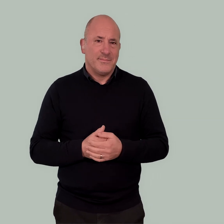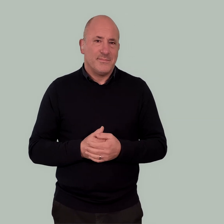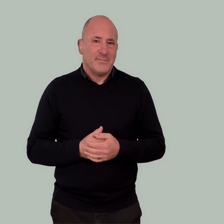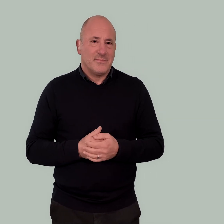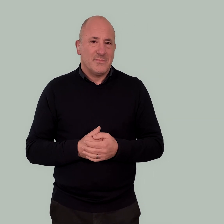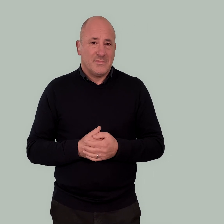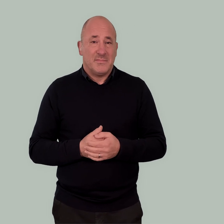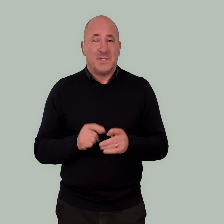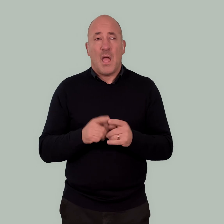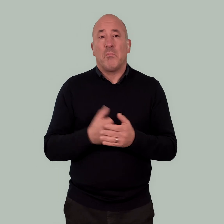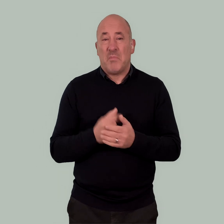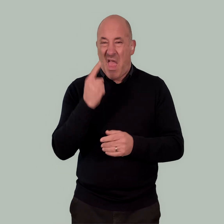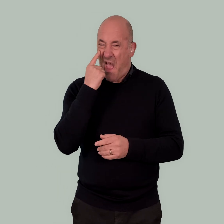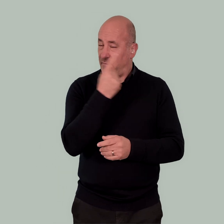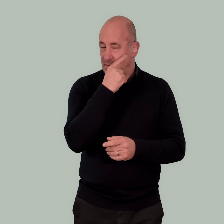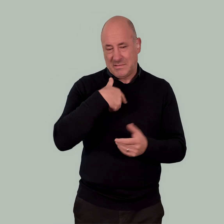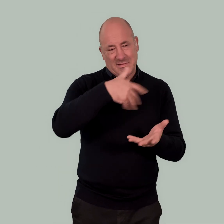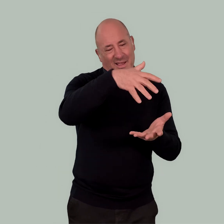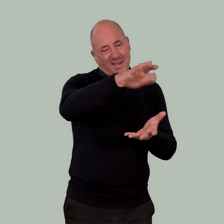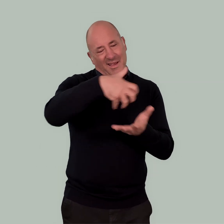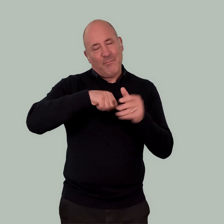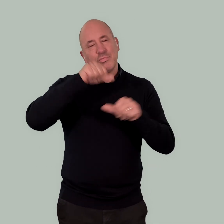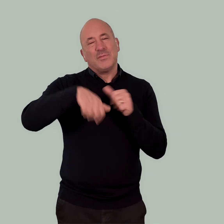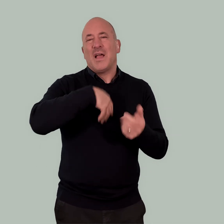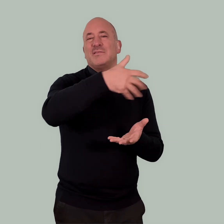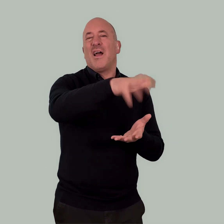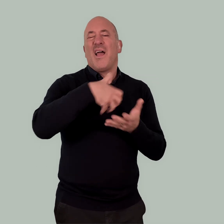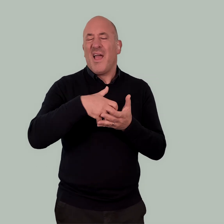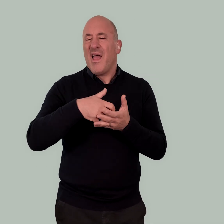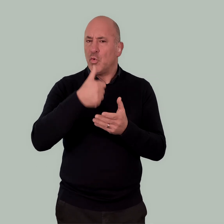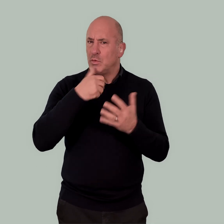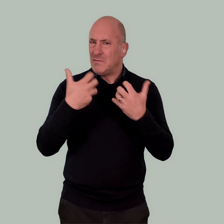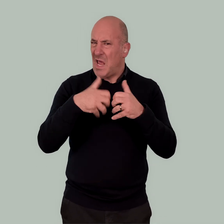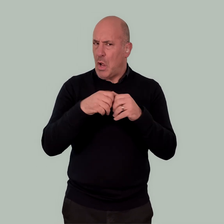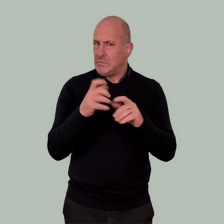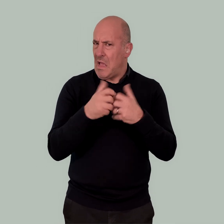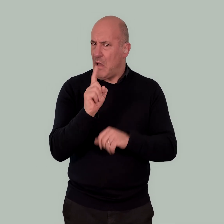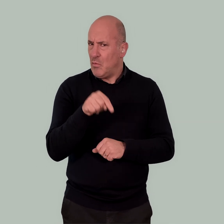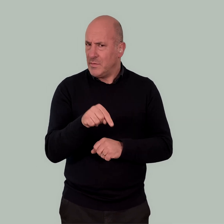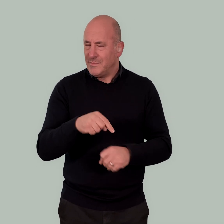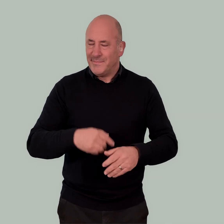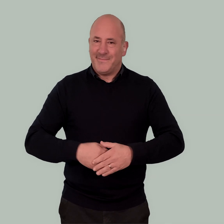The use of technology in the evidence gathering process.